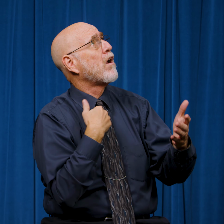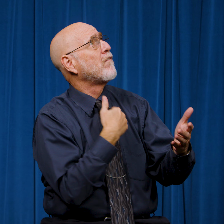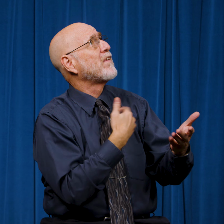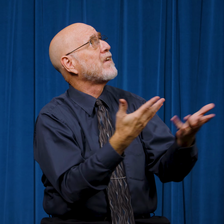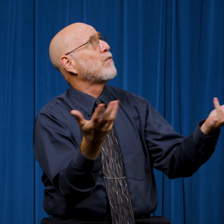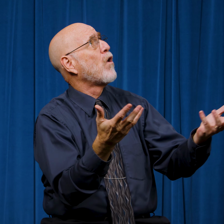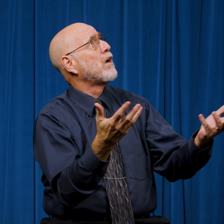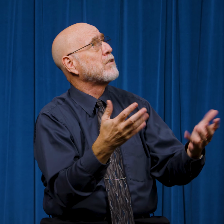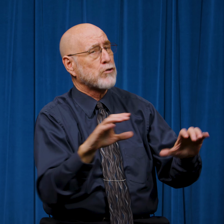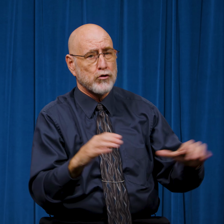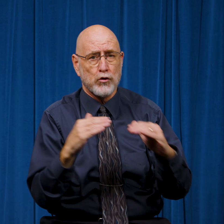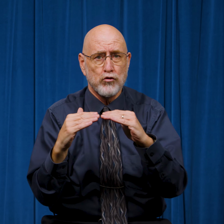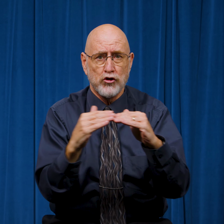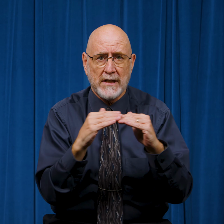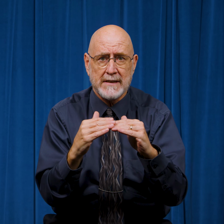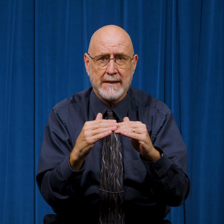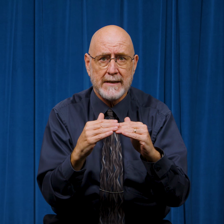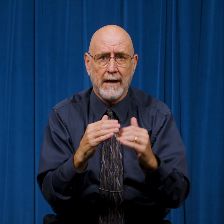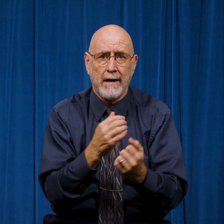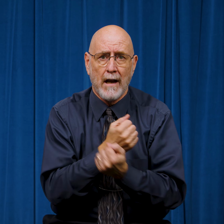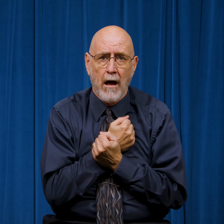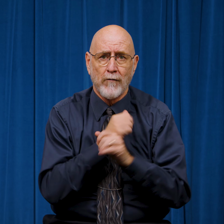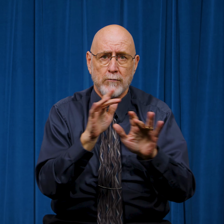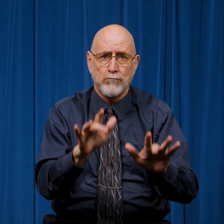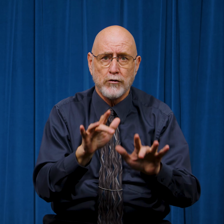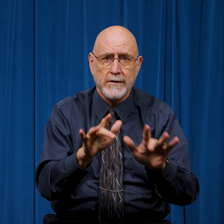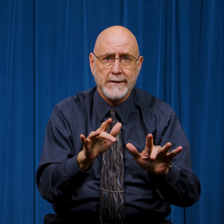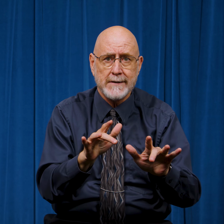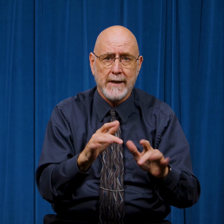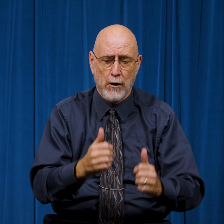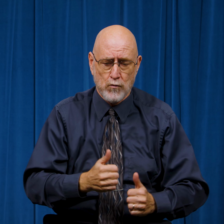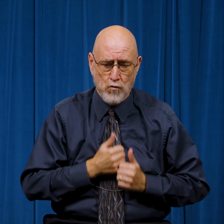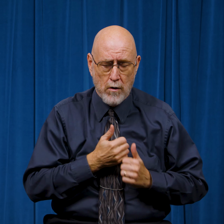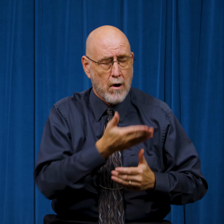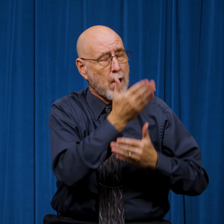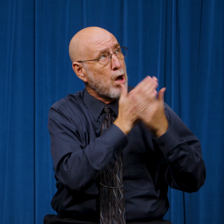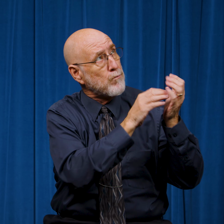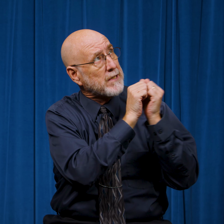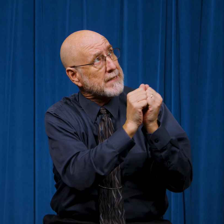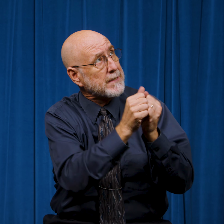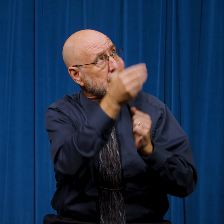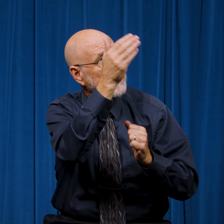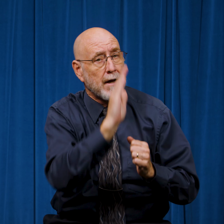but to do justly, and to love mercy, and to walk humbly with thy God?"